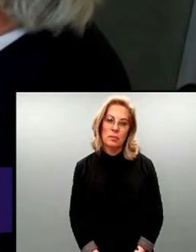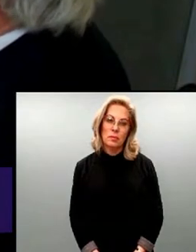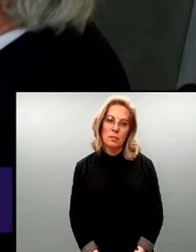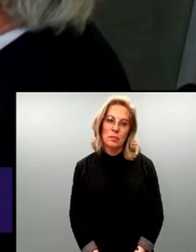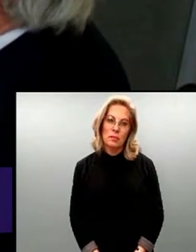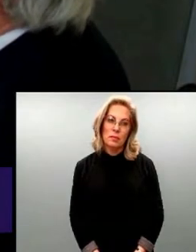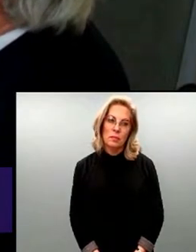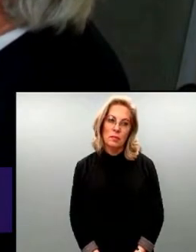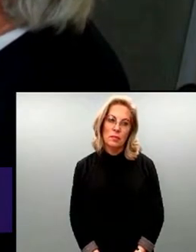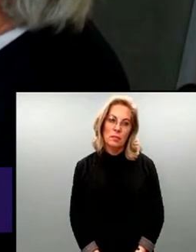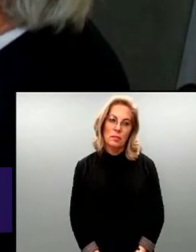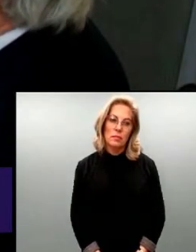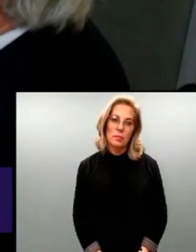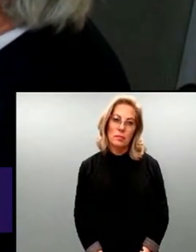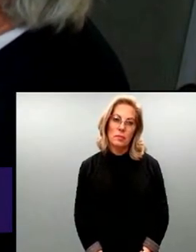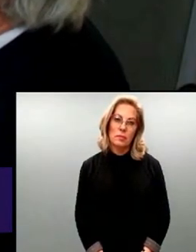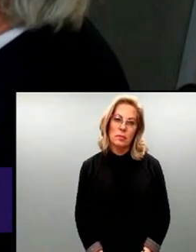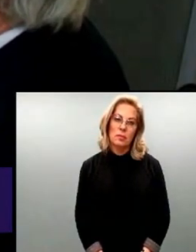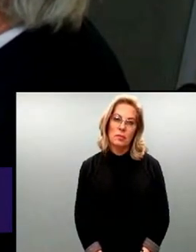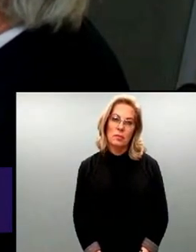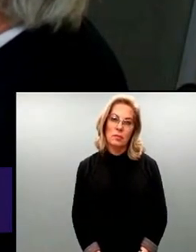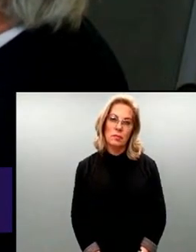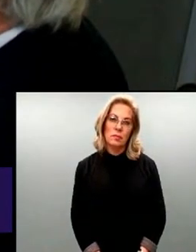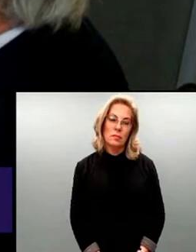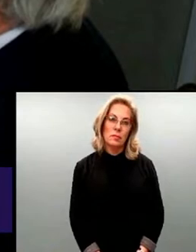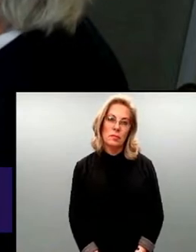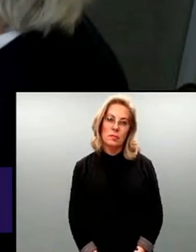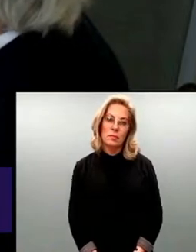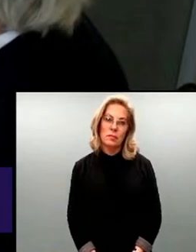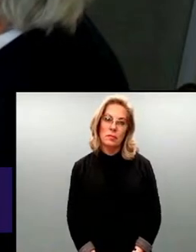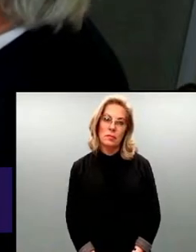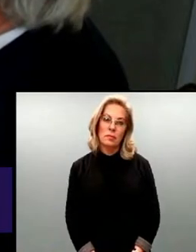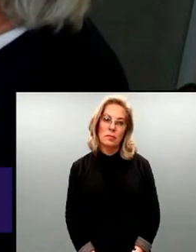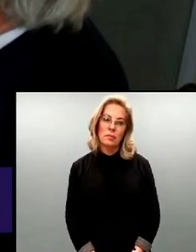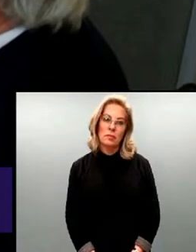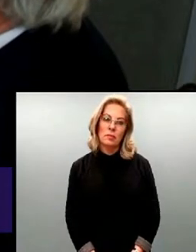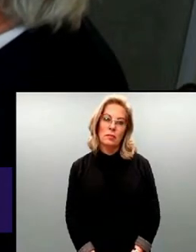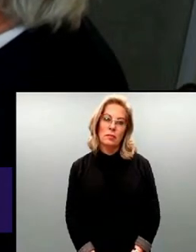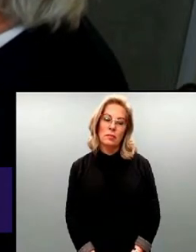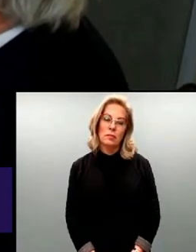And I will often ask them to talk about time, not in a western way like Thursday at 5